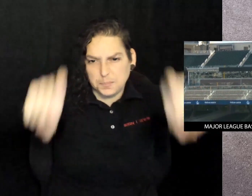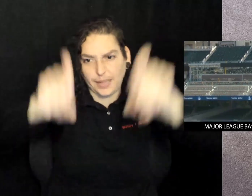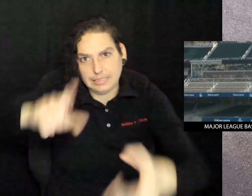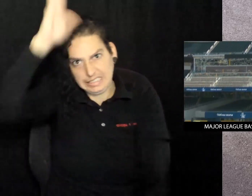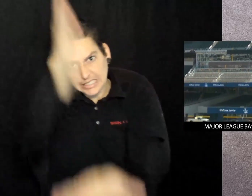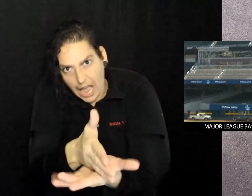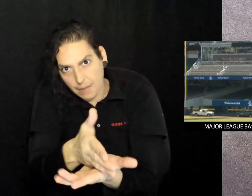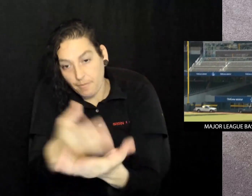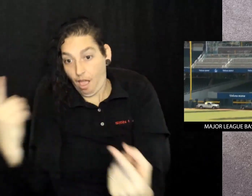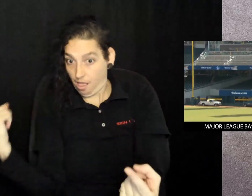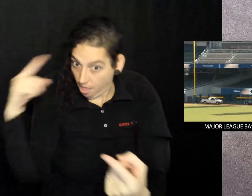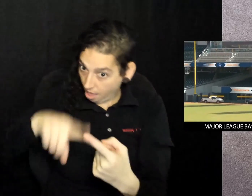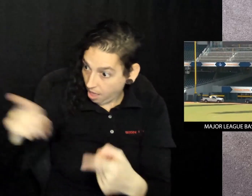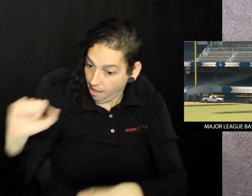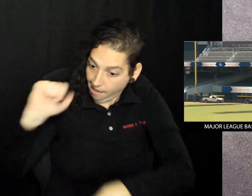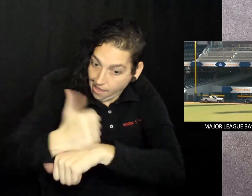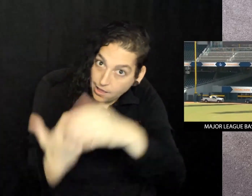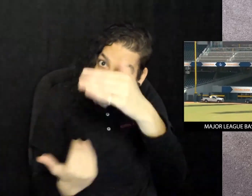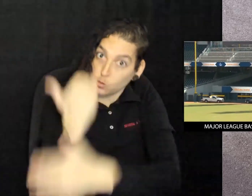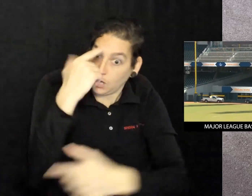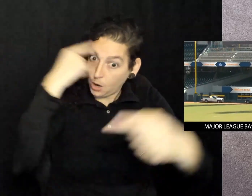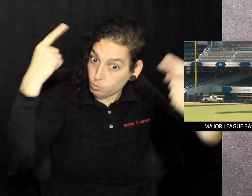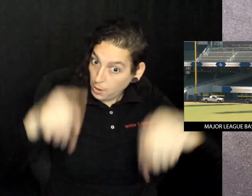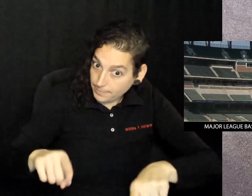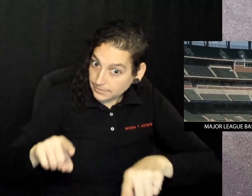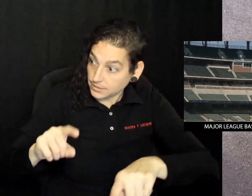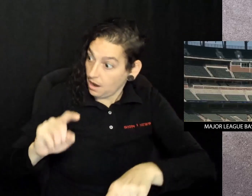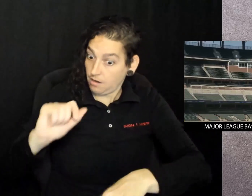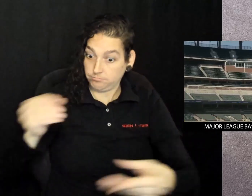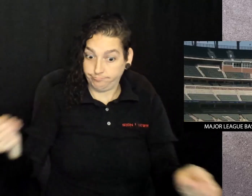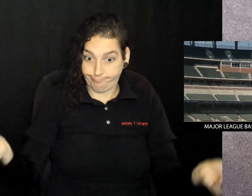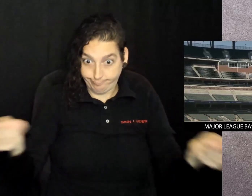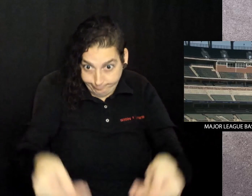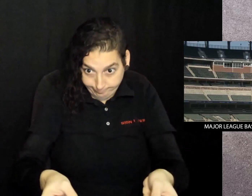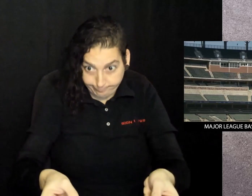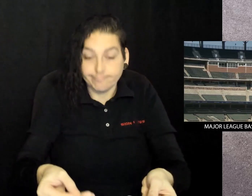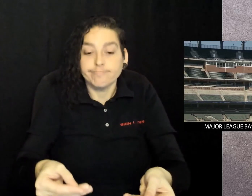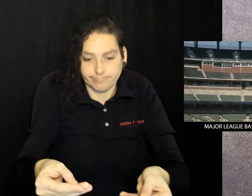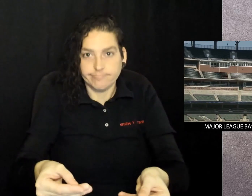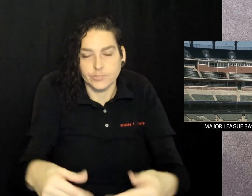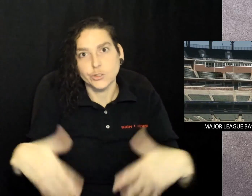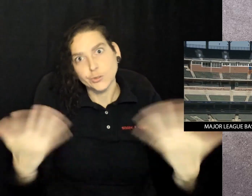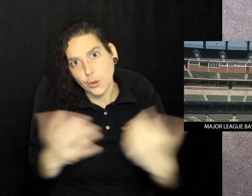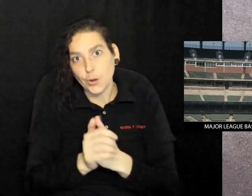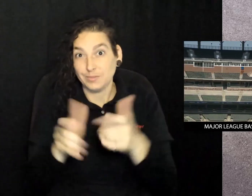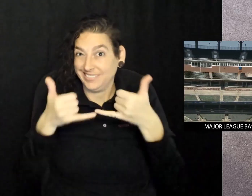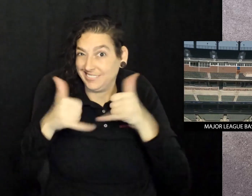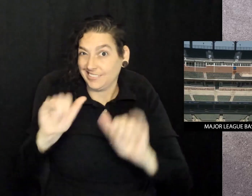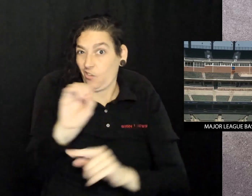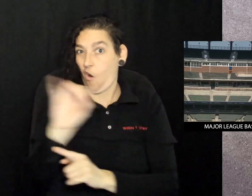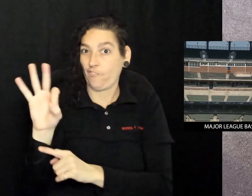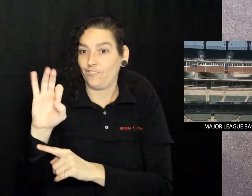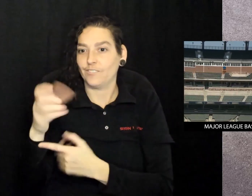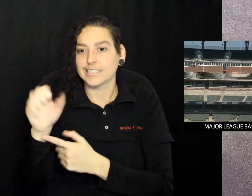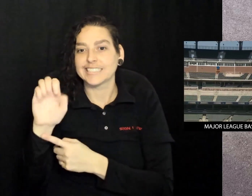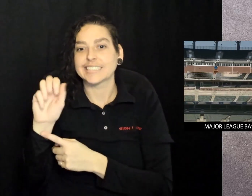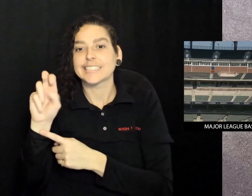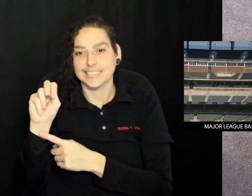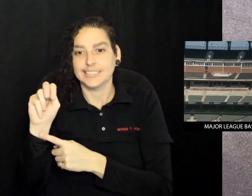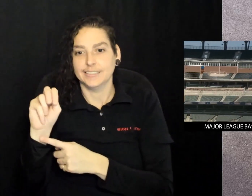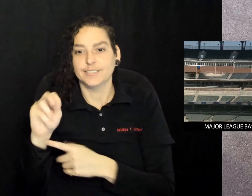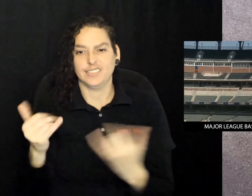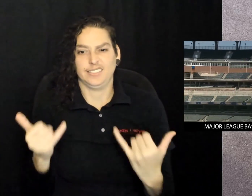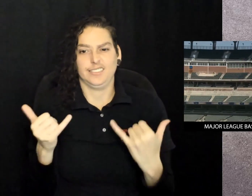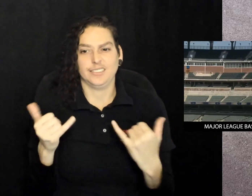the lockout means trades and deals have to stop until a new agreement is in place